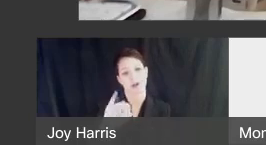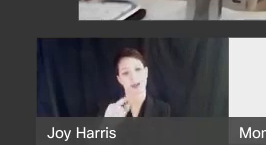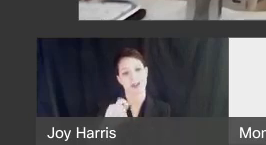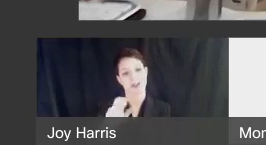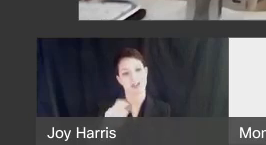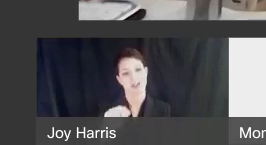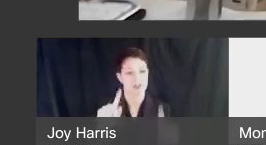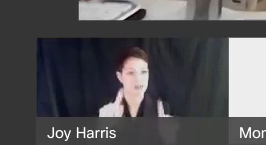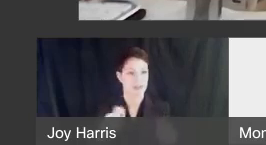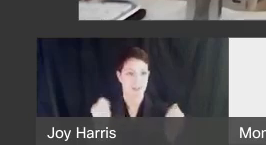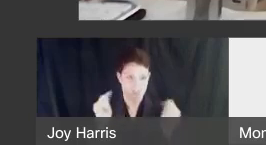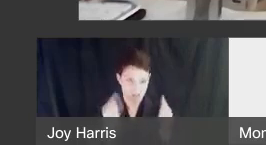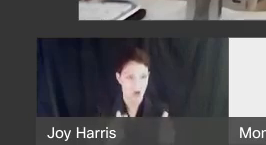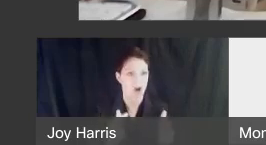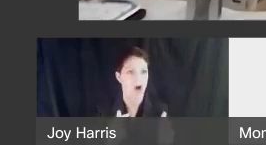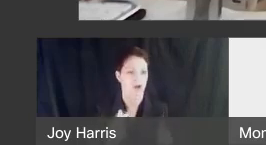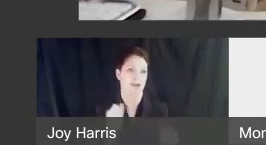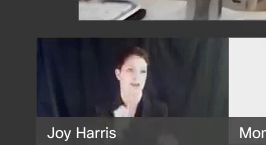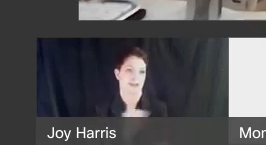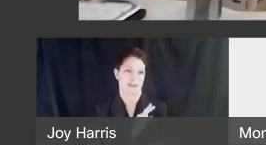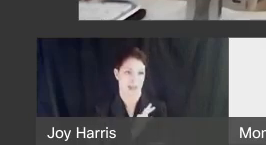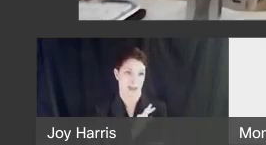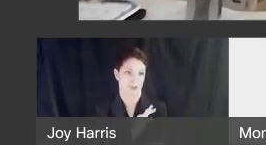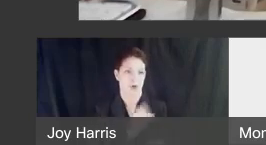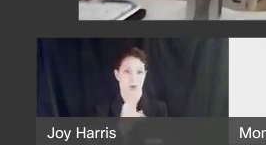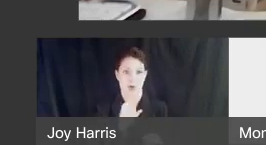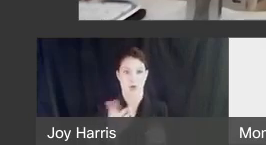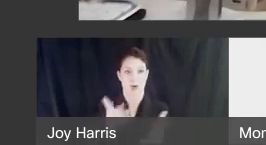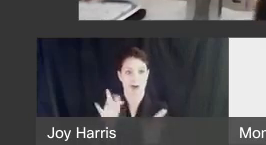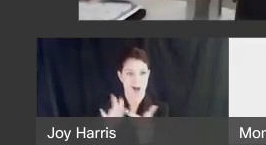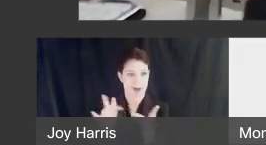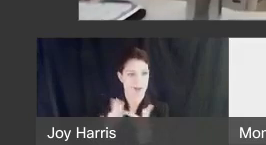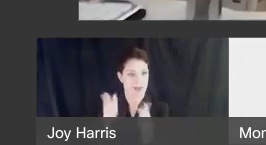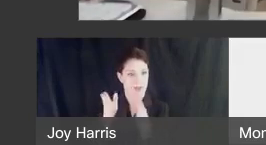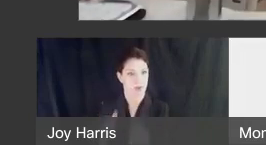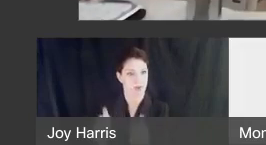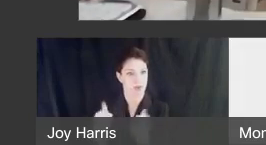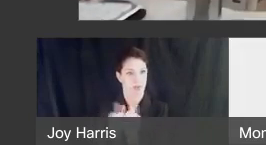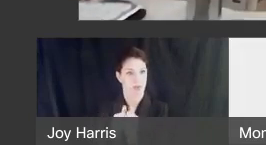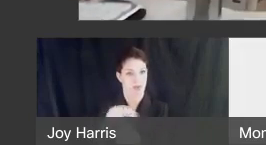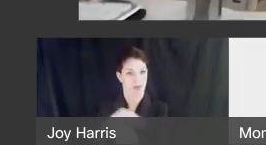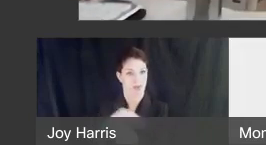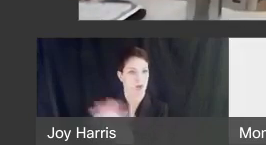facility staff that come into contact with individuals within the correctional facility.